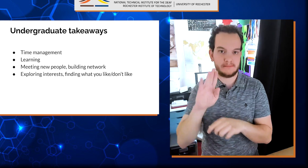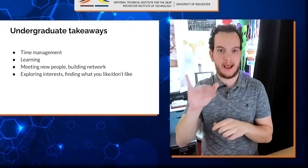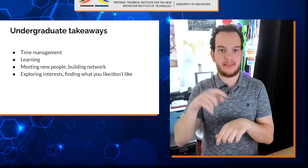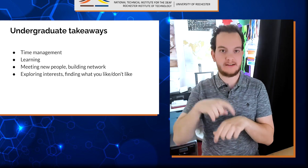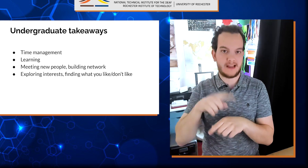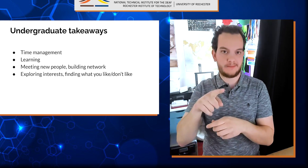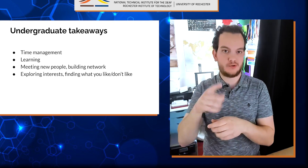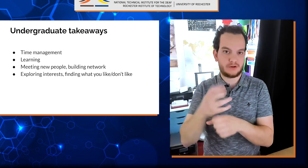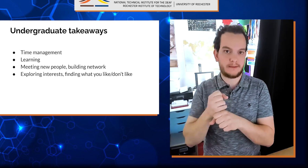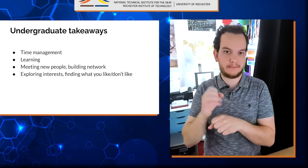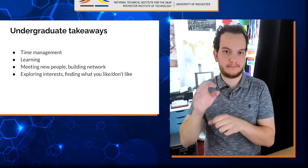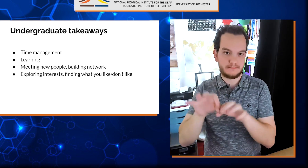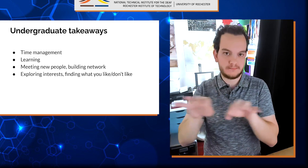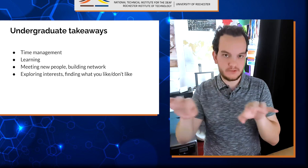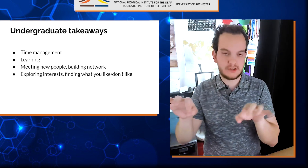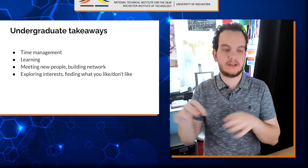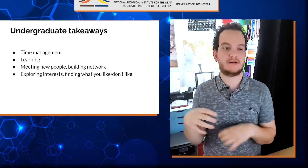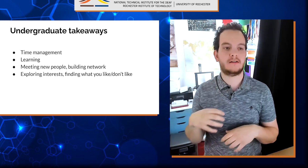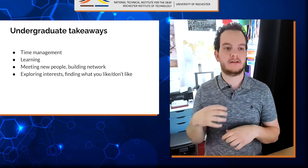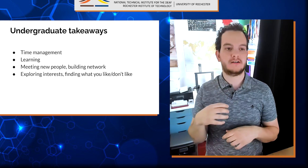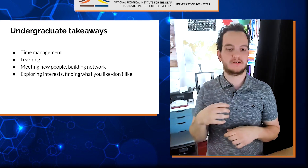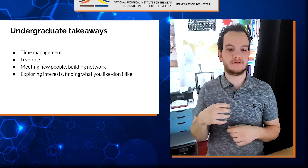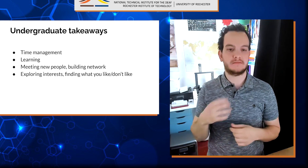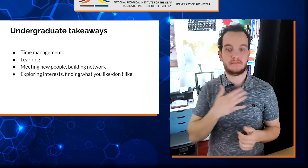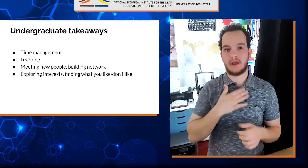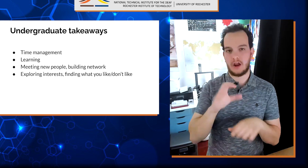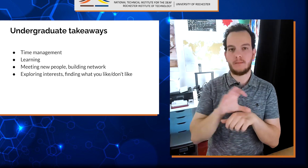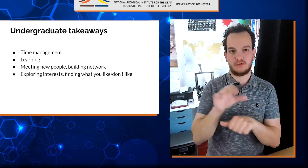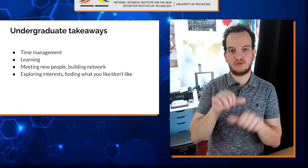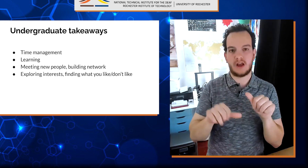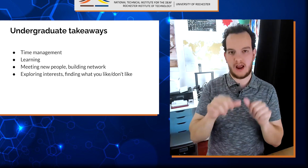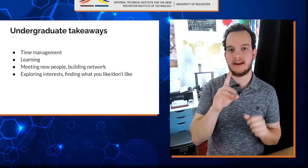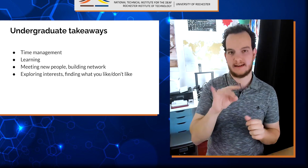it might require 3 or 4 internship or co-op experiences.